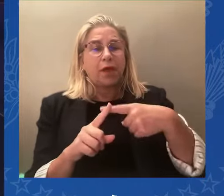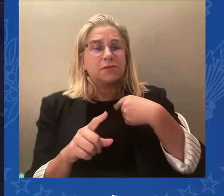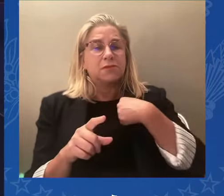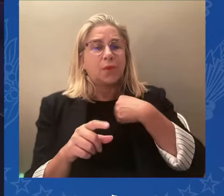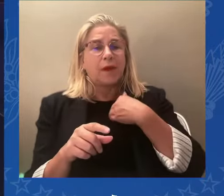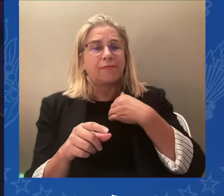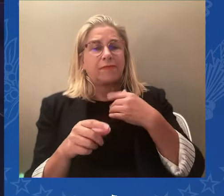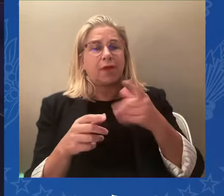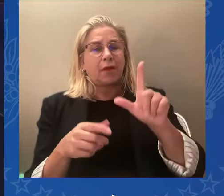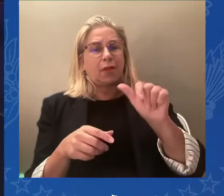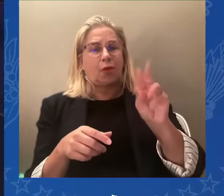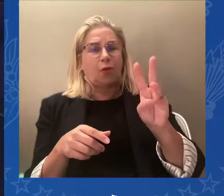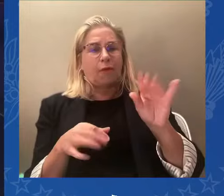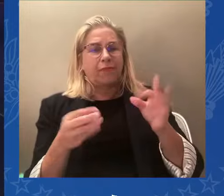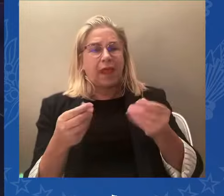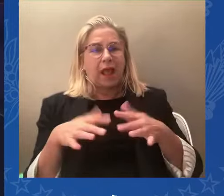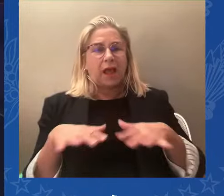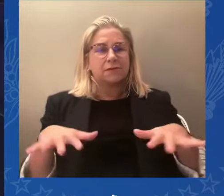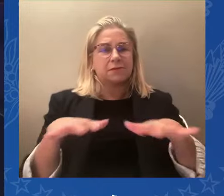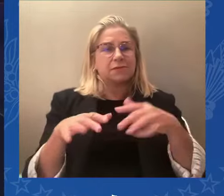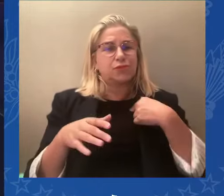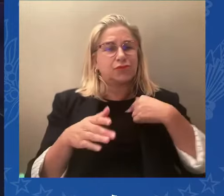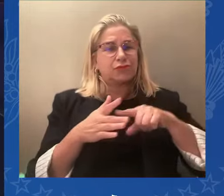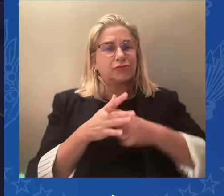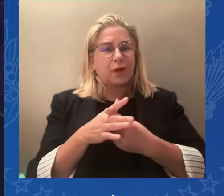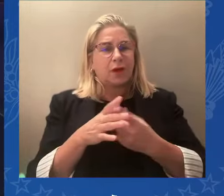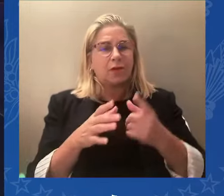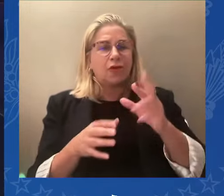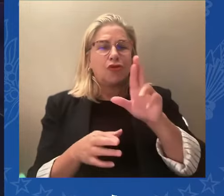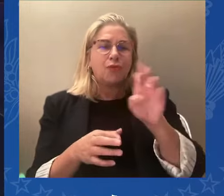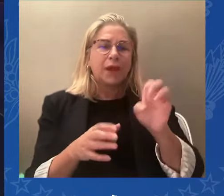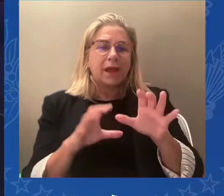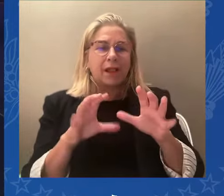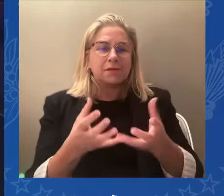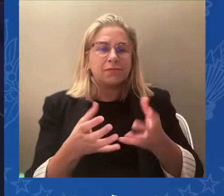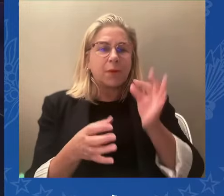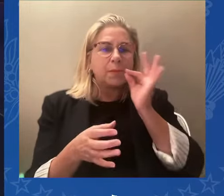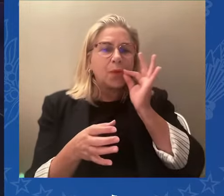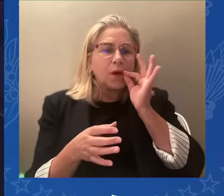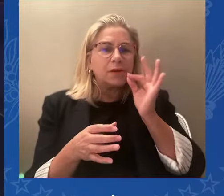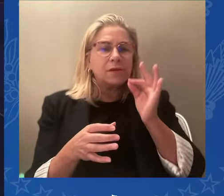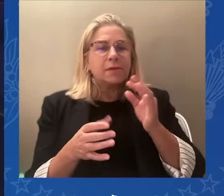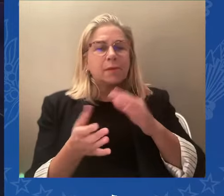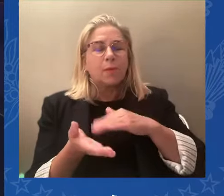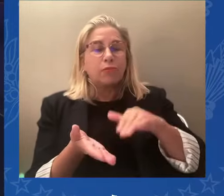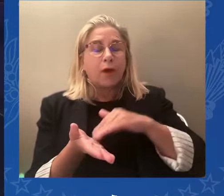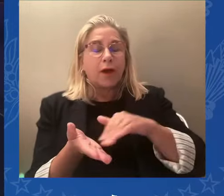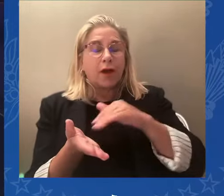because no one should be jailed for simply -- simply using marijuana or have a barrier to a job,